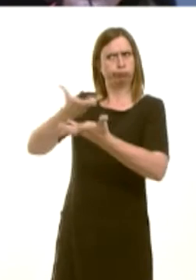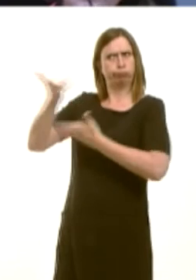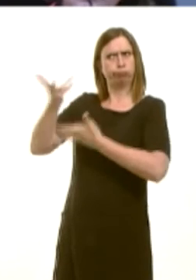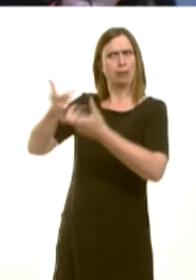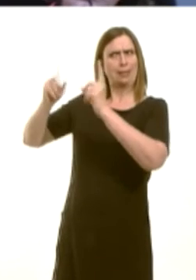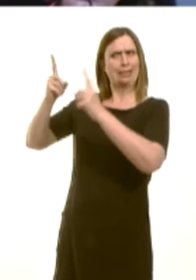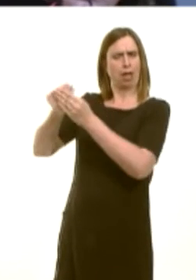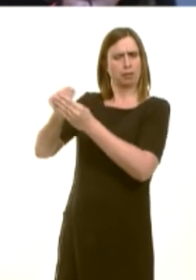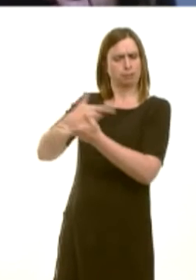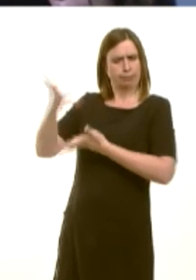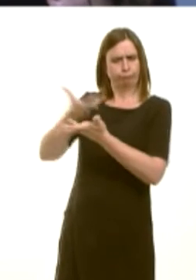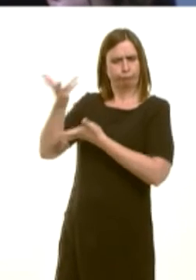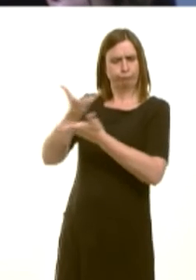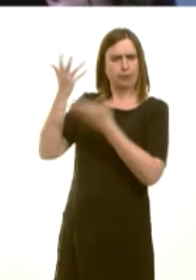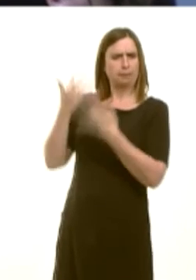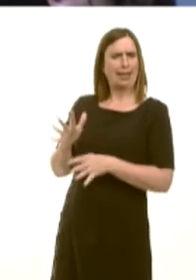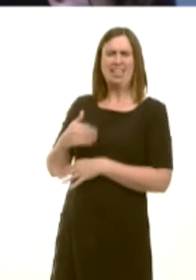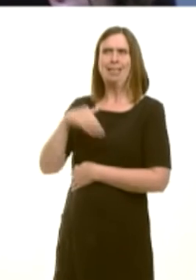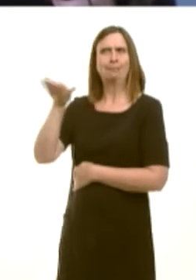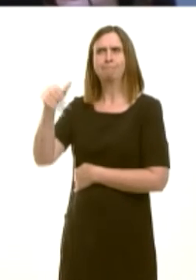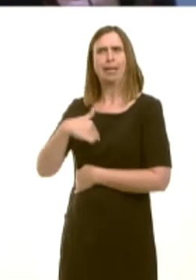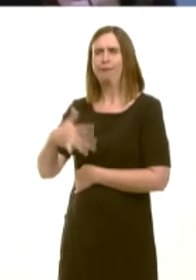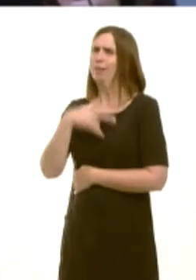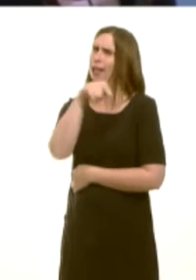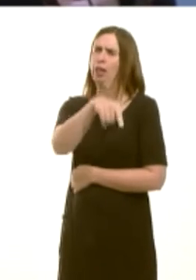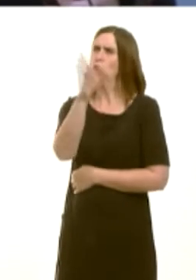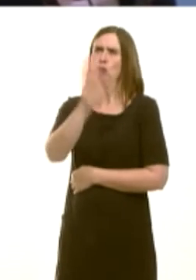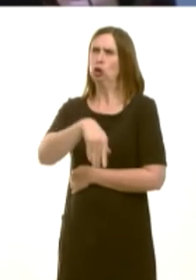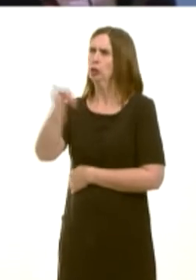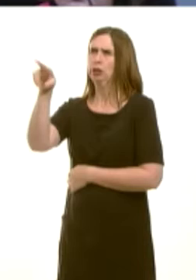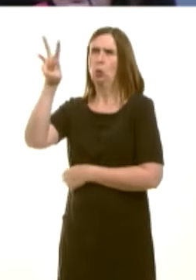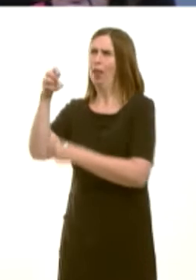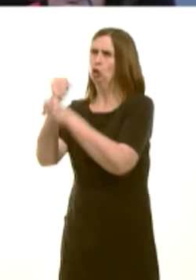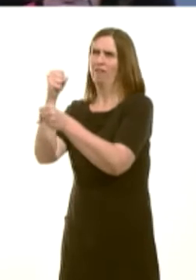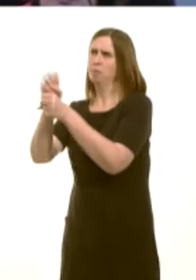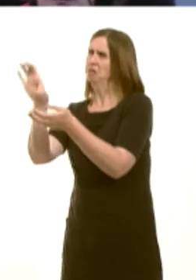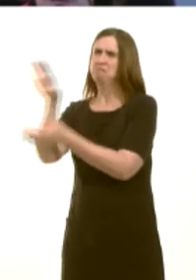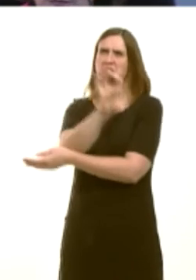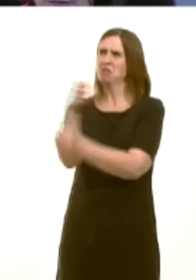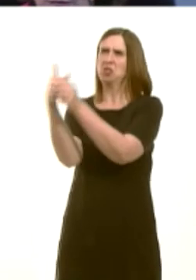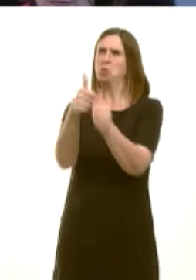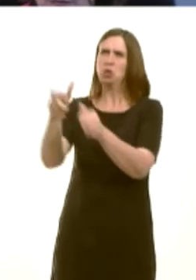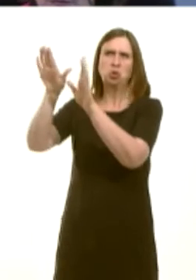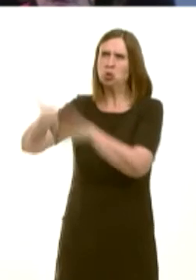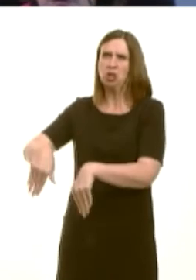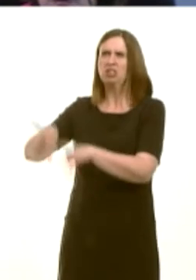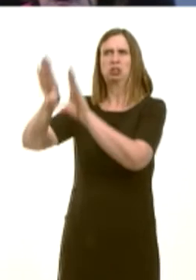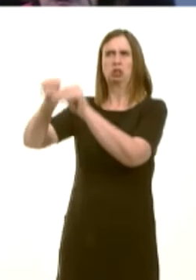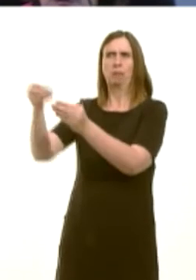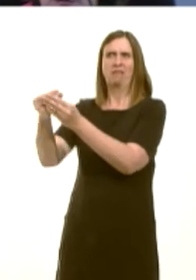to me thatÖthis is not currently a projectÖfor support by Welsh Governmentí. Andrew R.T. Davies: It goes on to say, Andrew R.T. Davies: ëThis is more appropriate